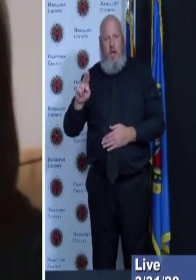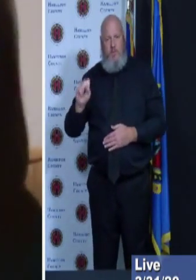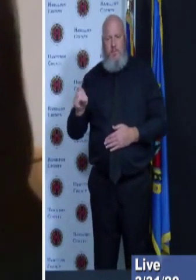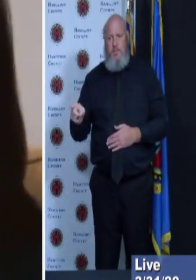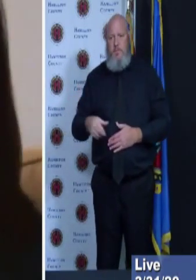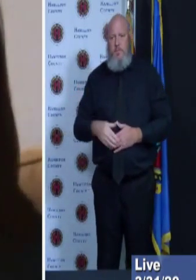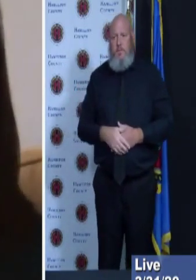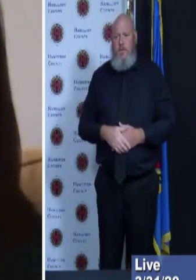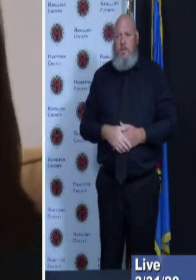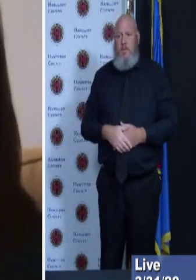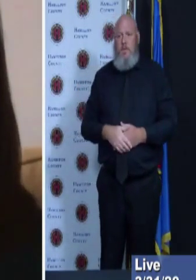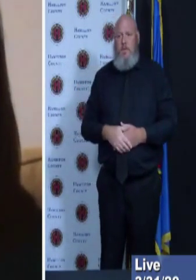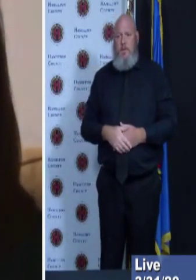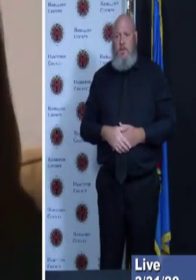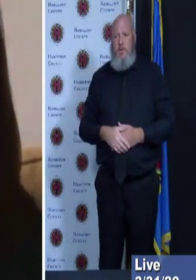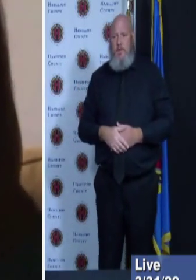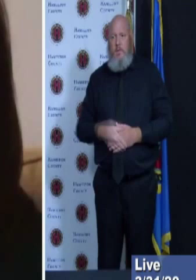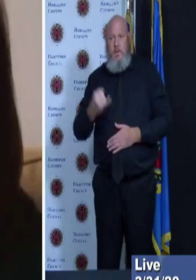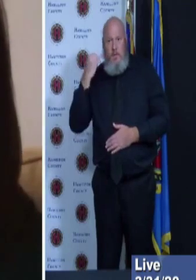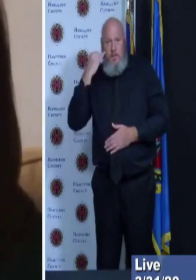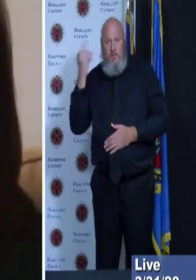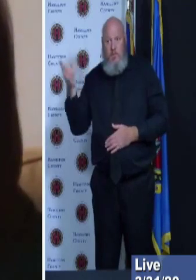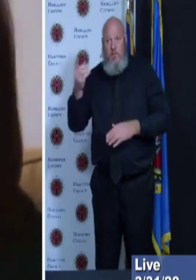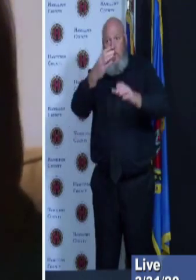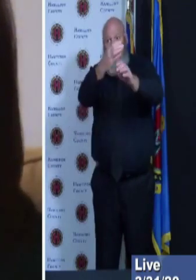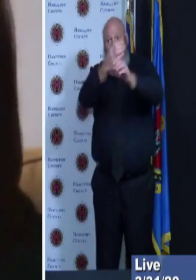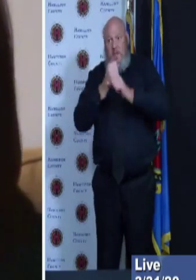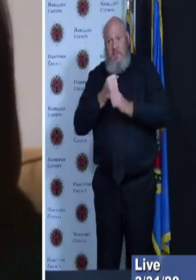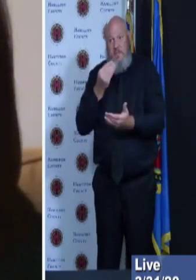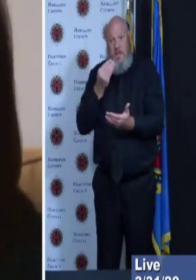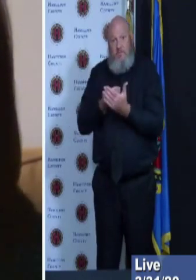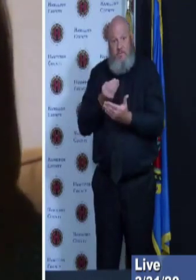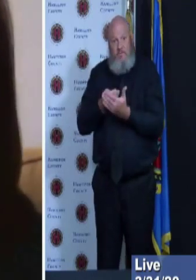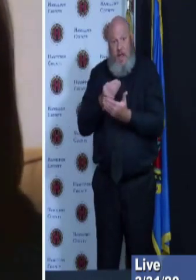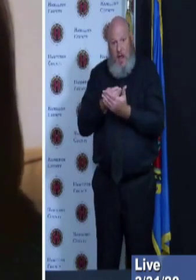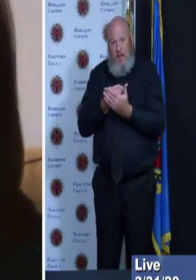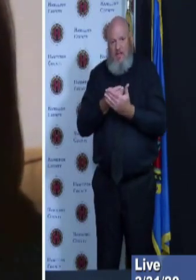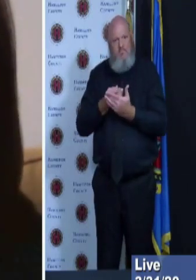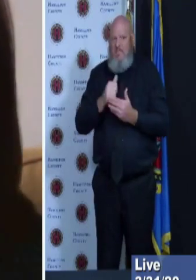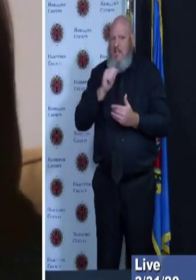from the city but between the sales tax the property tax on lodging taxes where